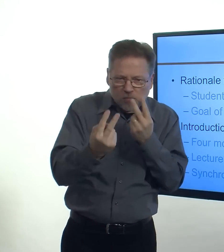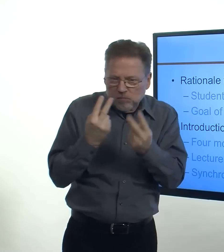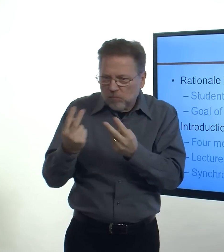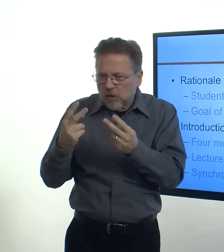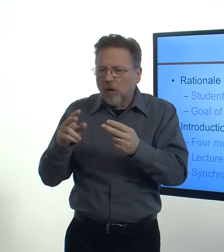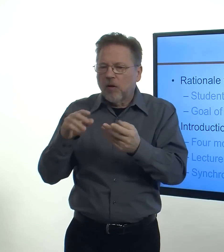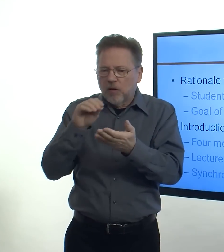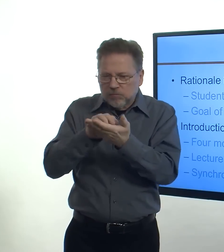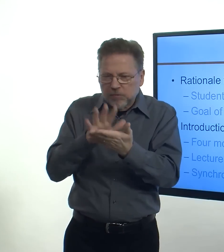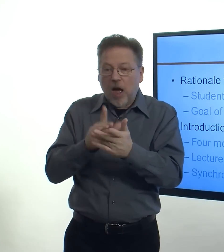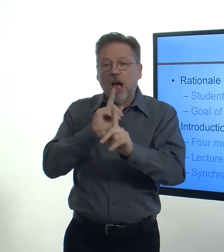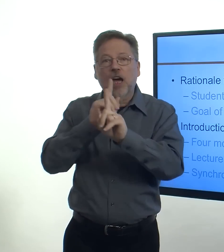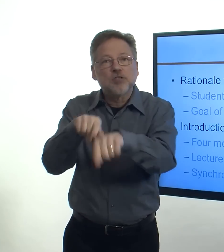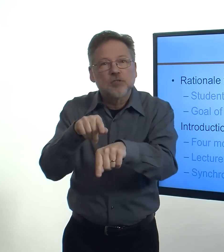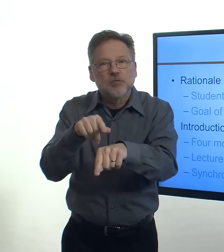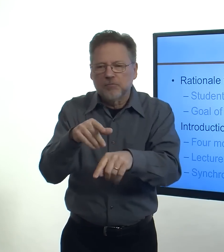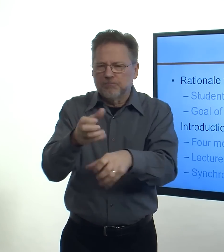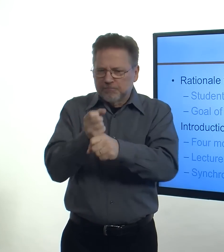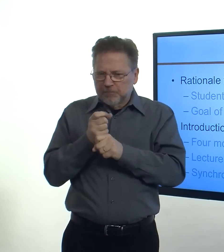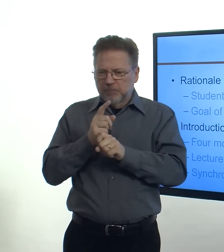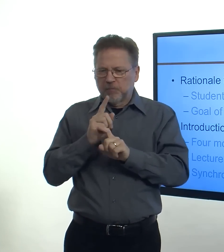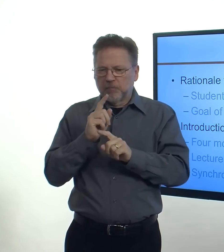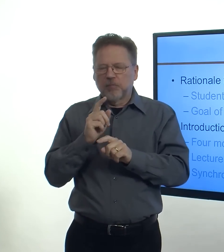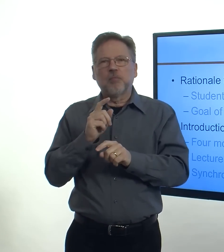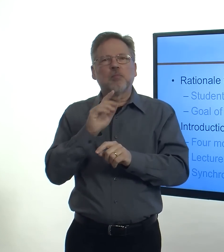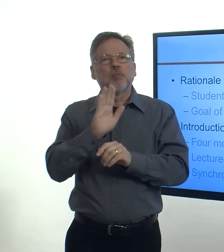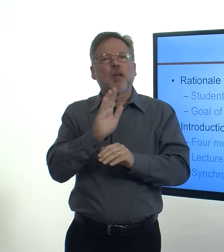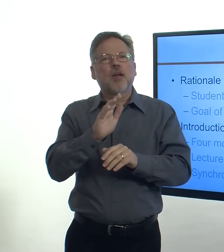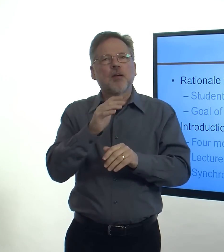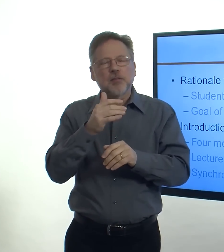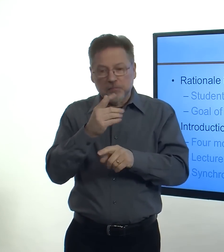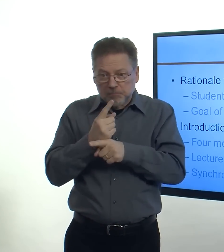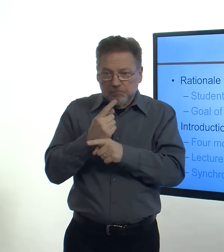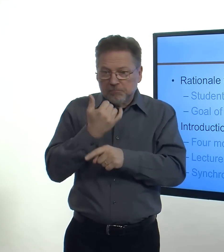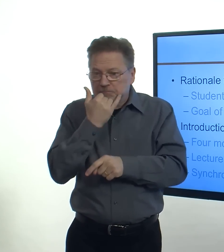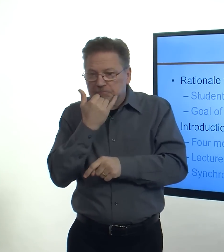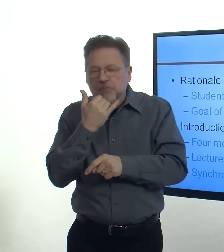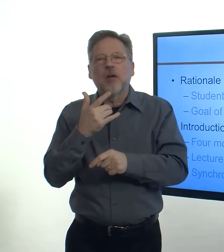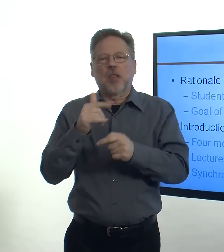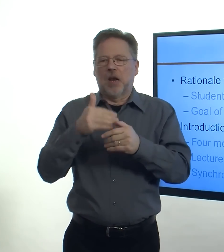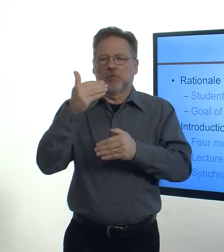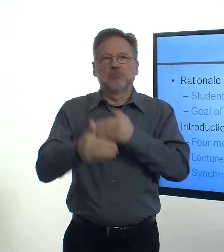analyzing sign language. You’ll get instant feedback on whether your answers are correct